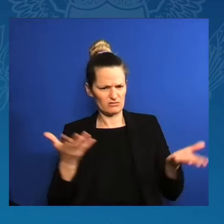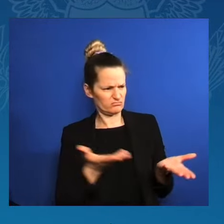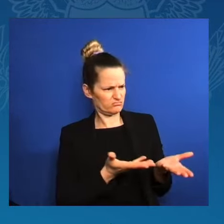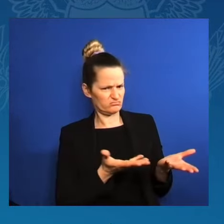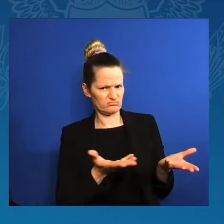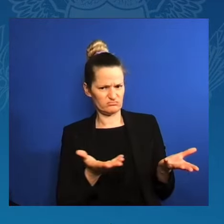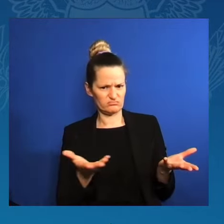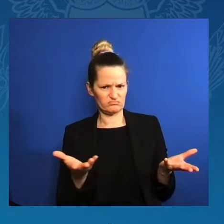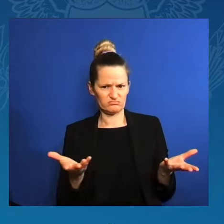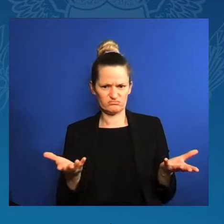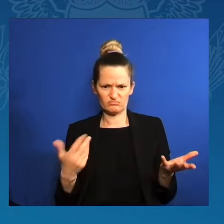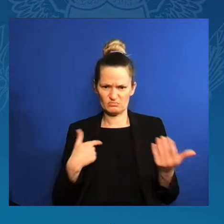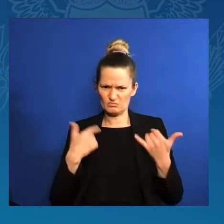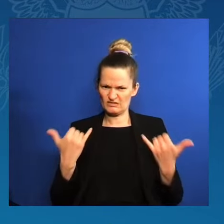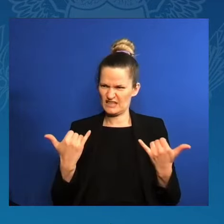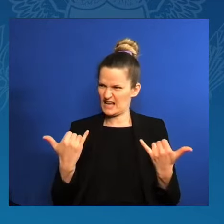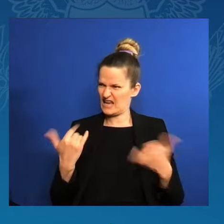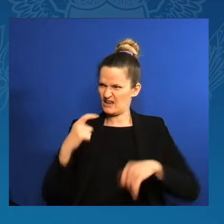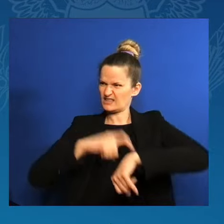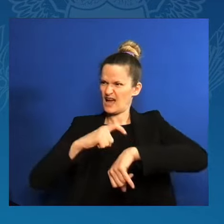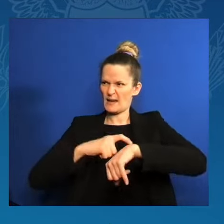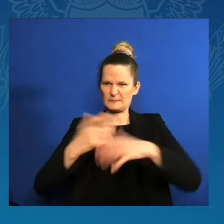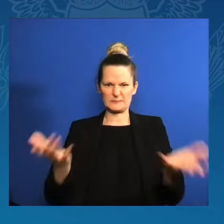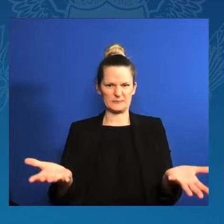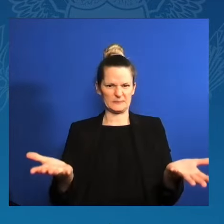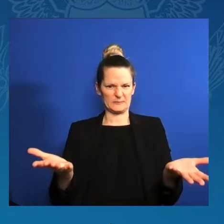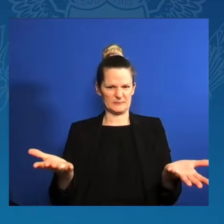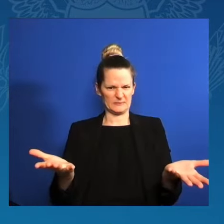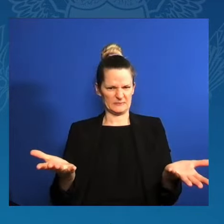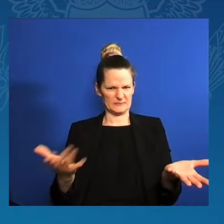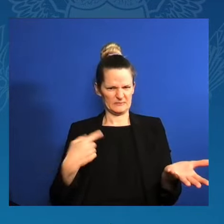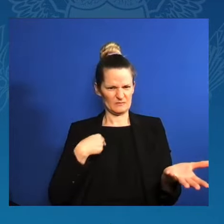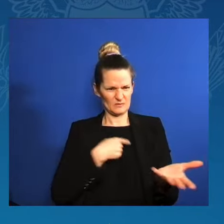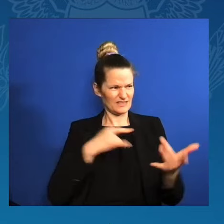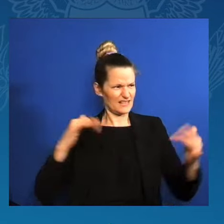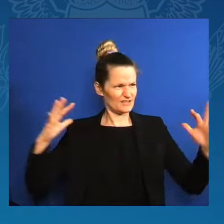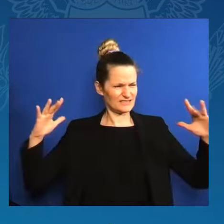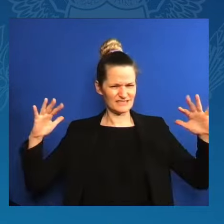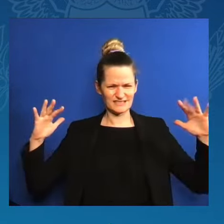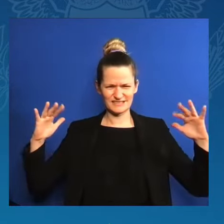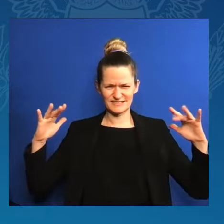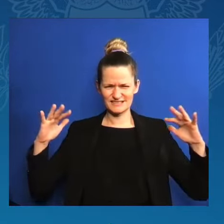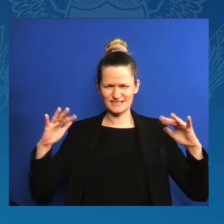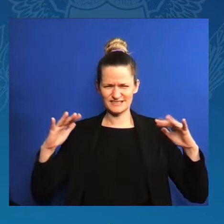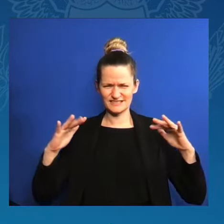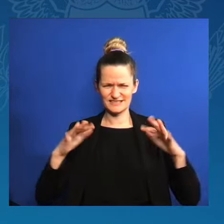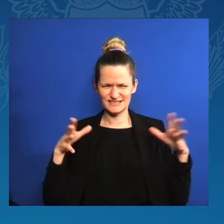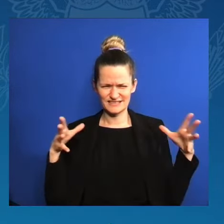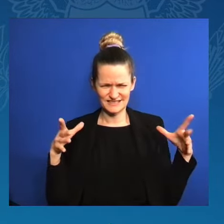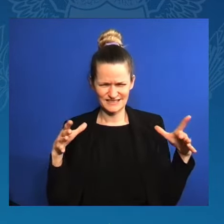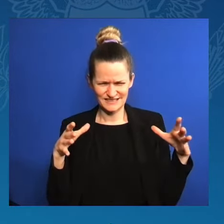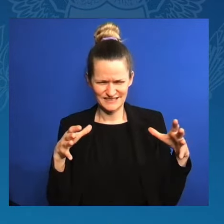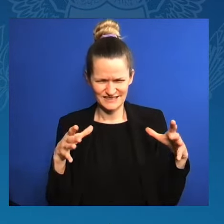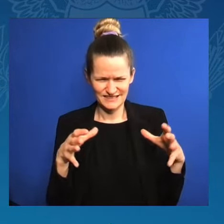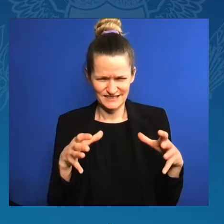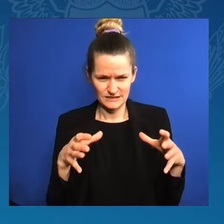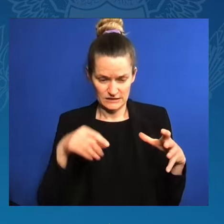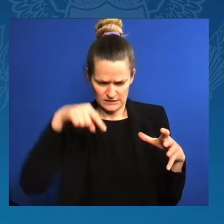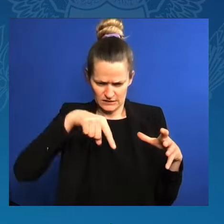and we are united in this movement -- we must also understand the larger context.